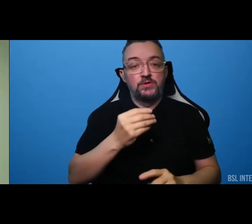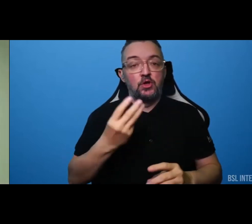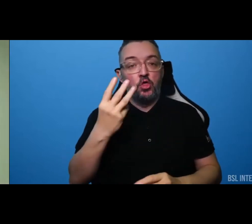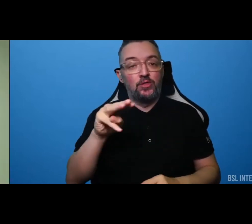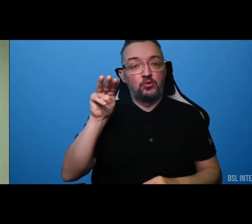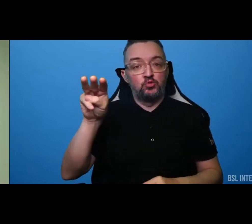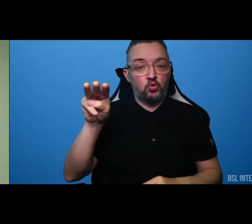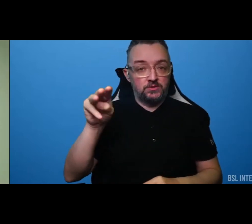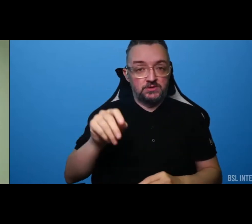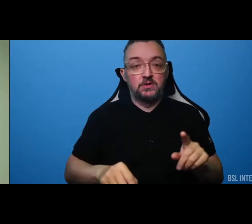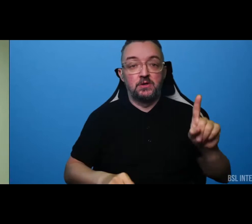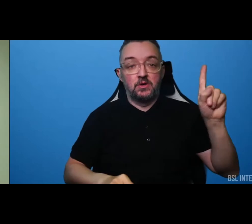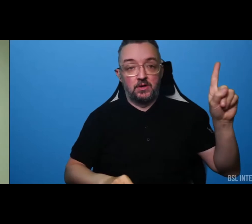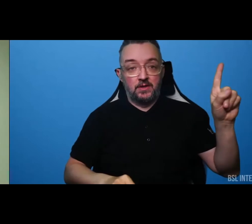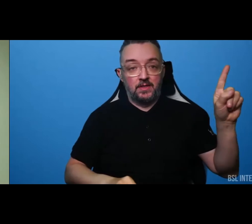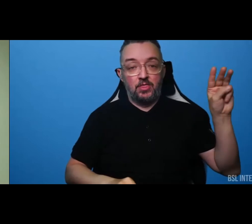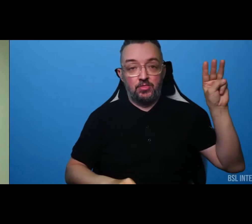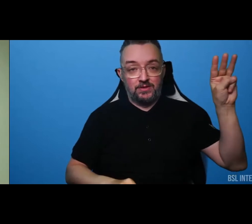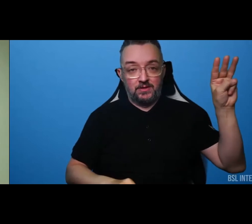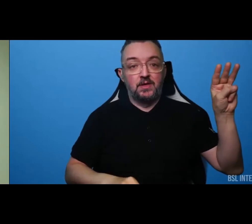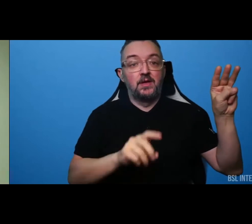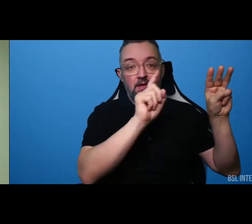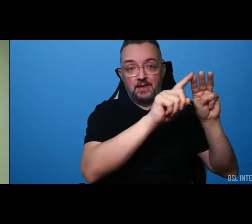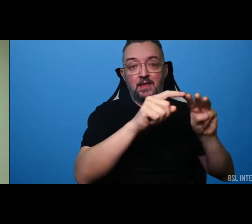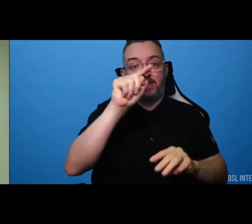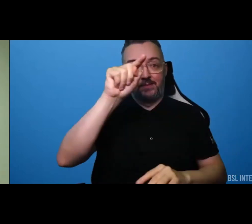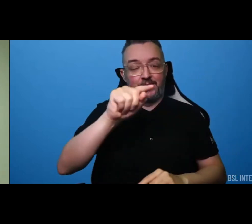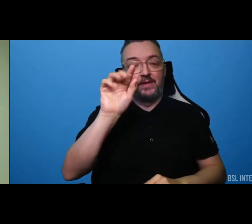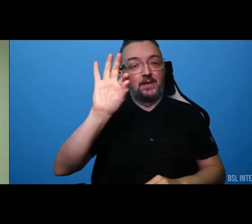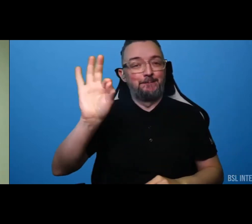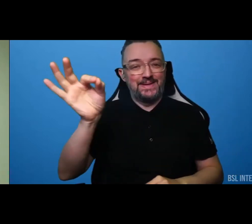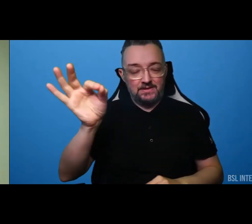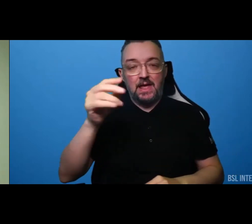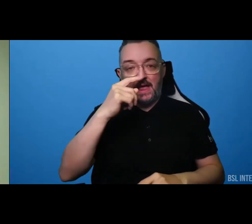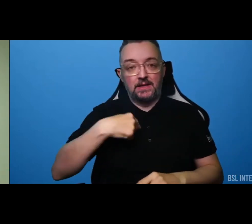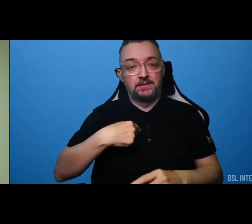on the top right corner of their video box to select pin video.